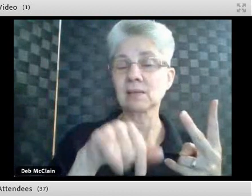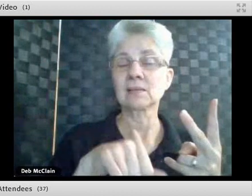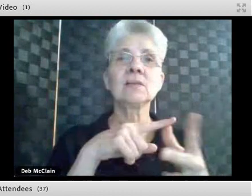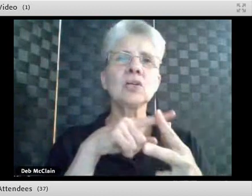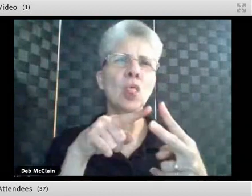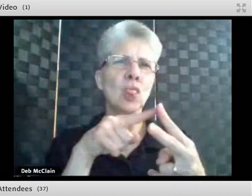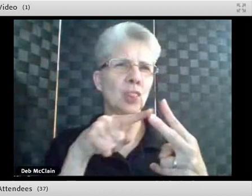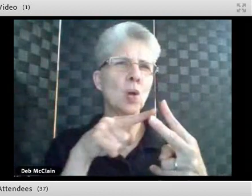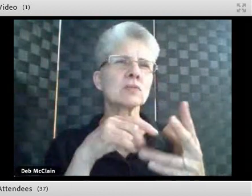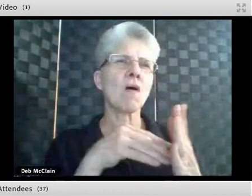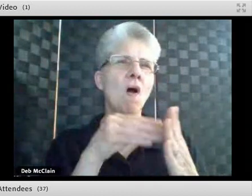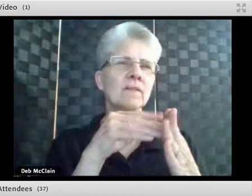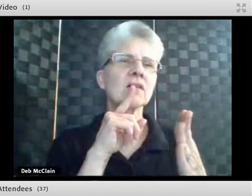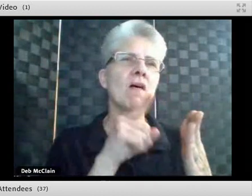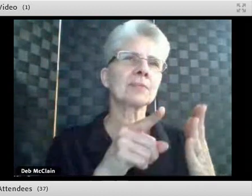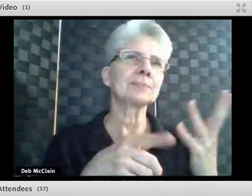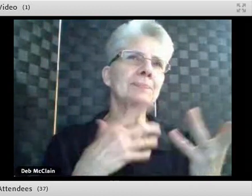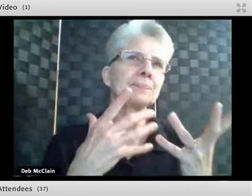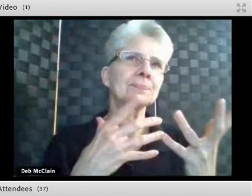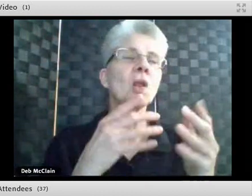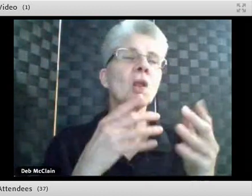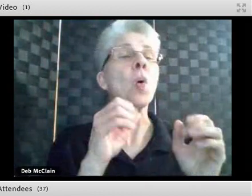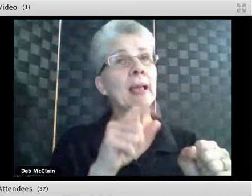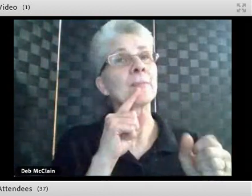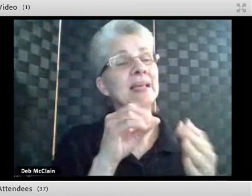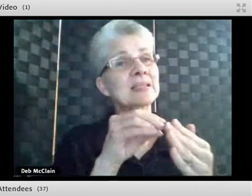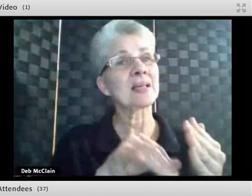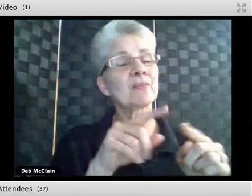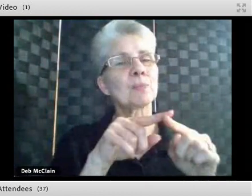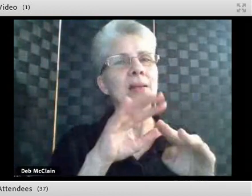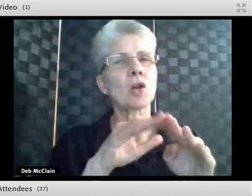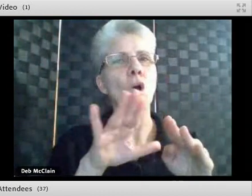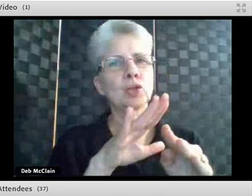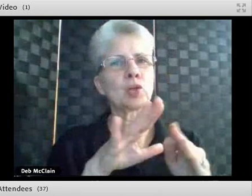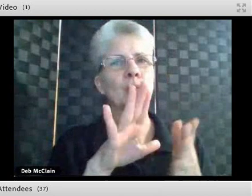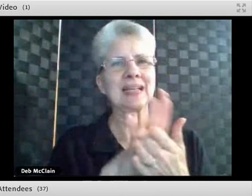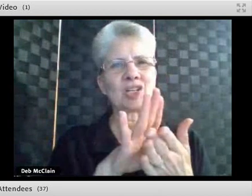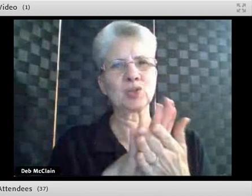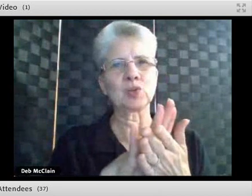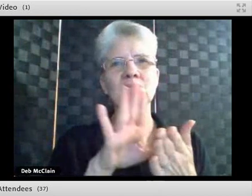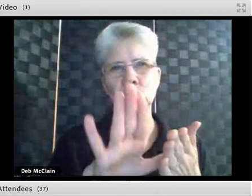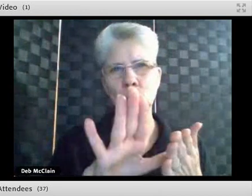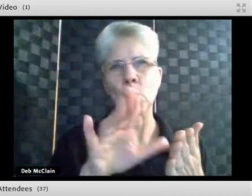Those often can be expensive, depending upon your institution size,